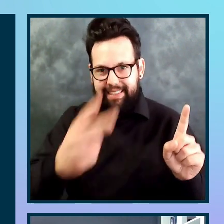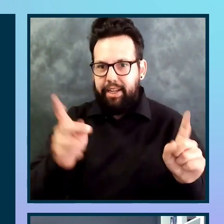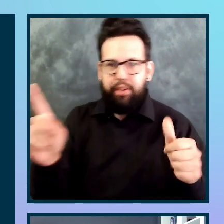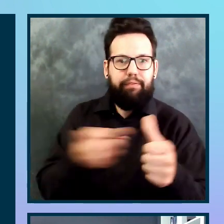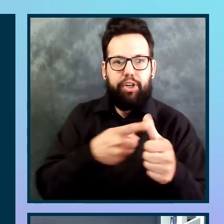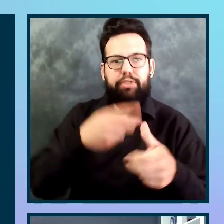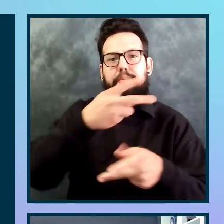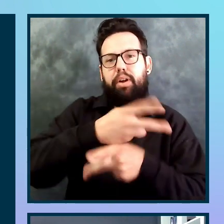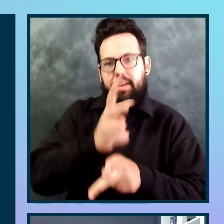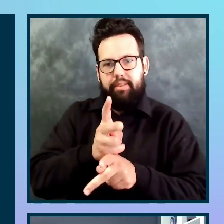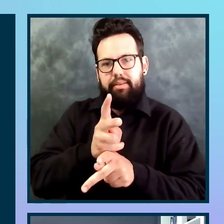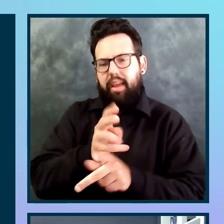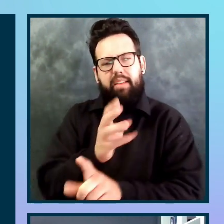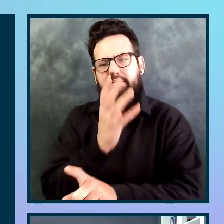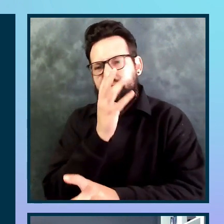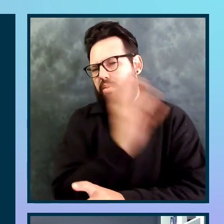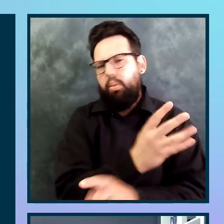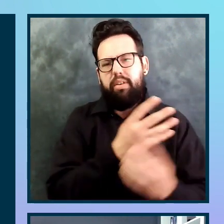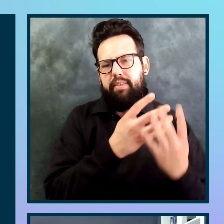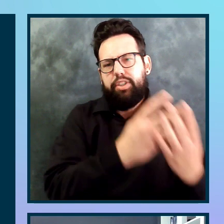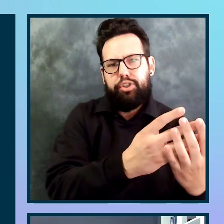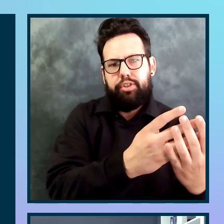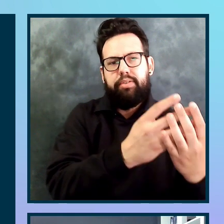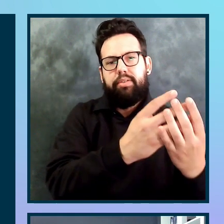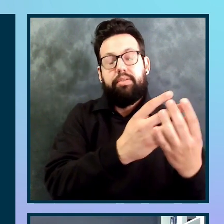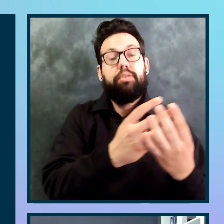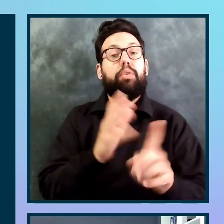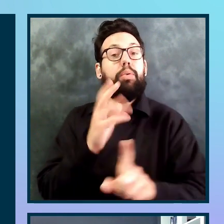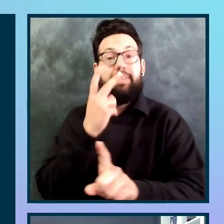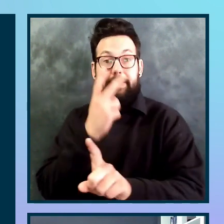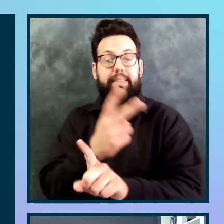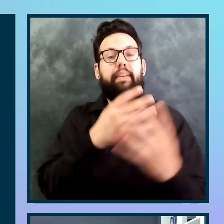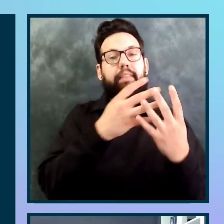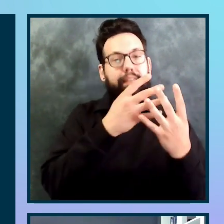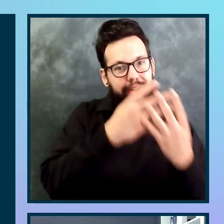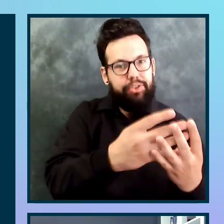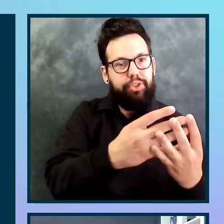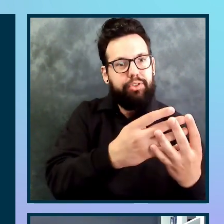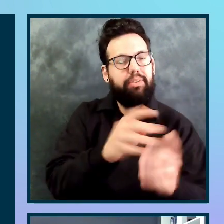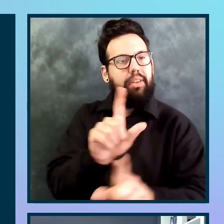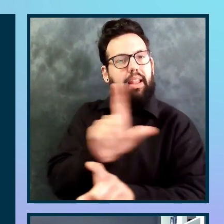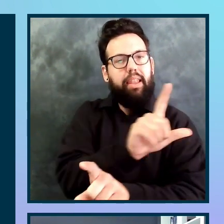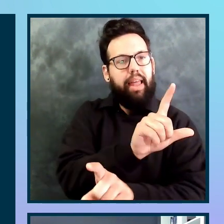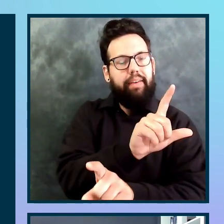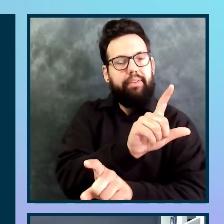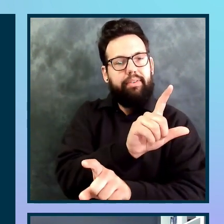So visually the filters are on the left. The products are on the right. By using your keyboard,